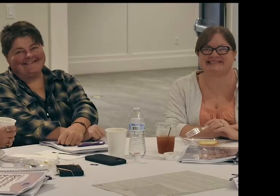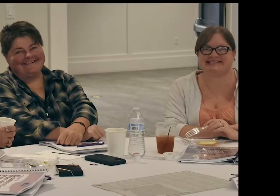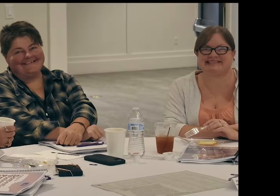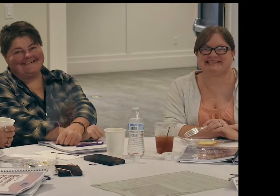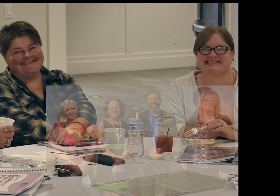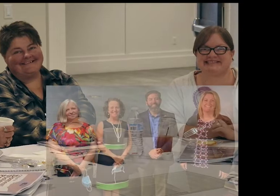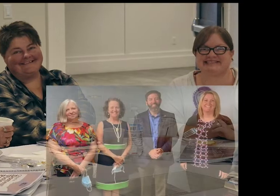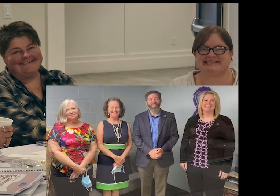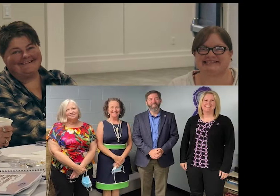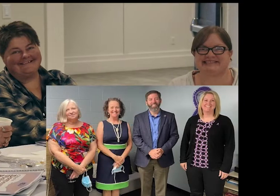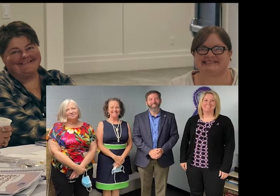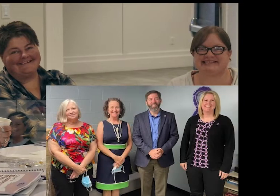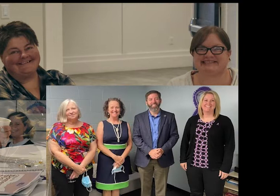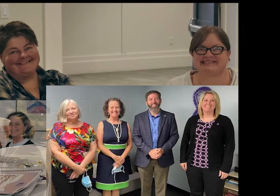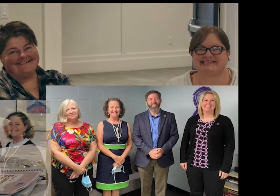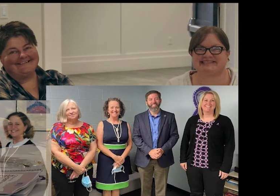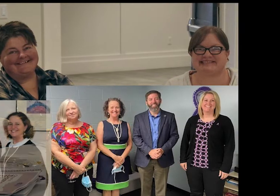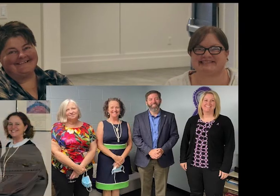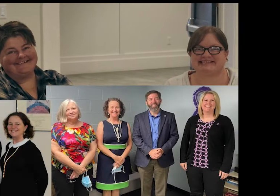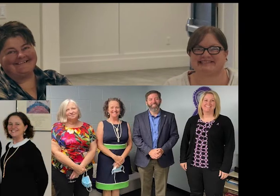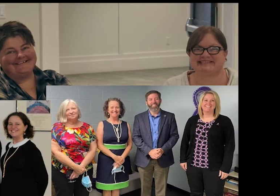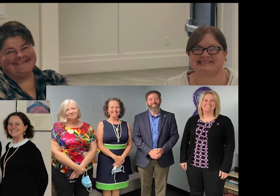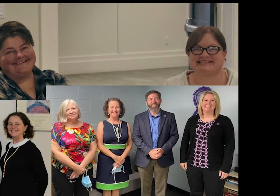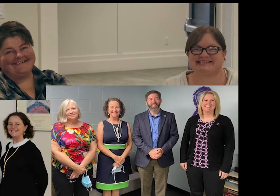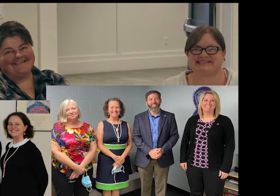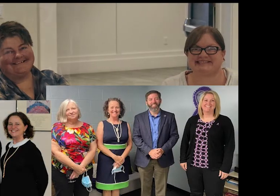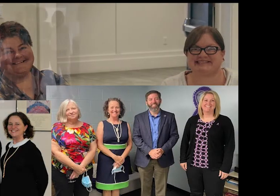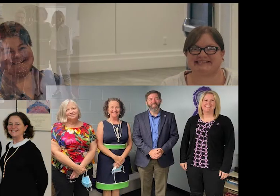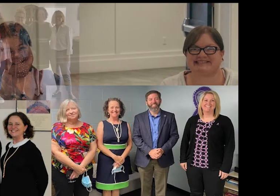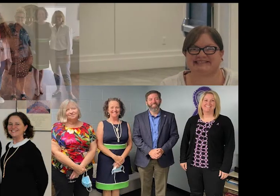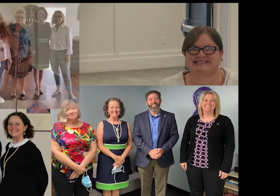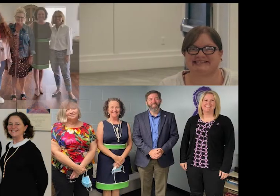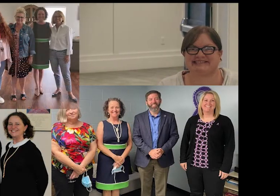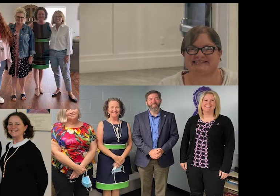We stand strong with 76 member programs, including 58 residential shelters